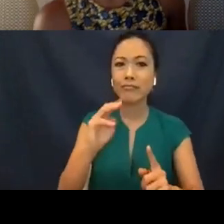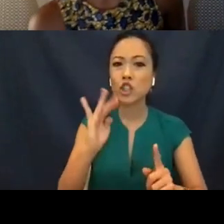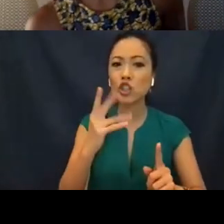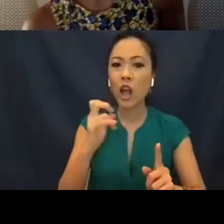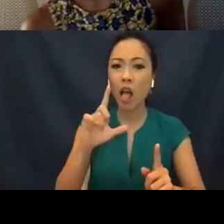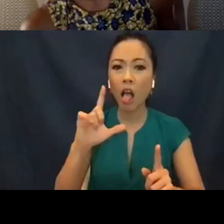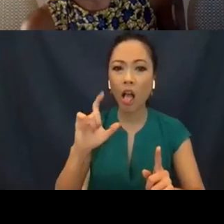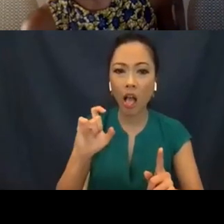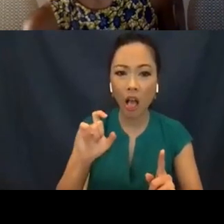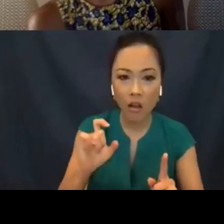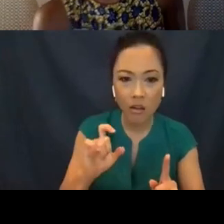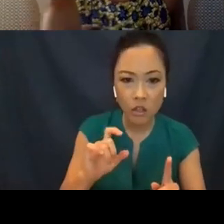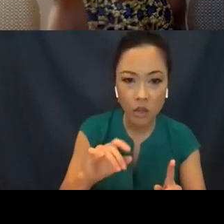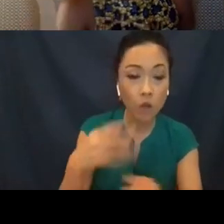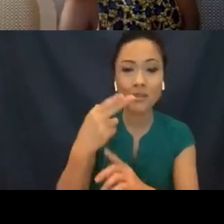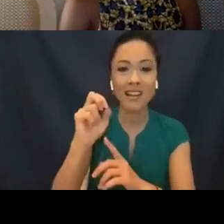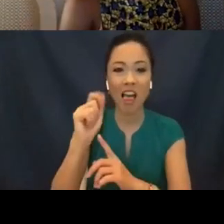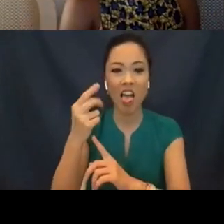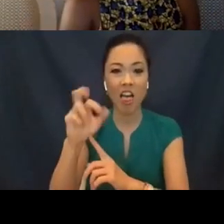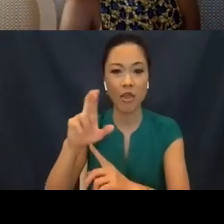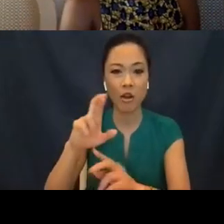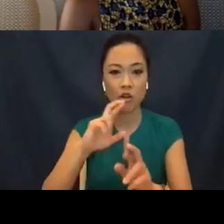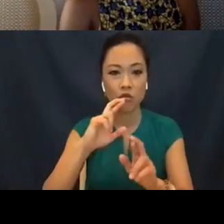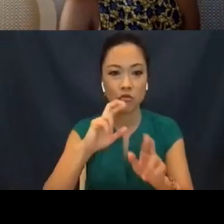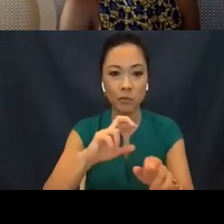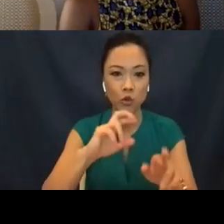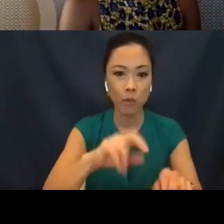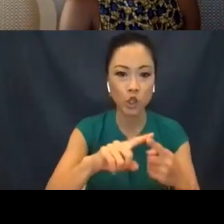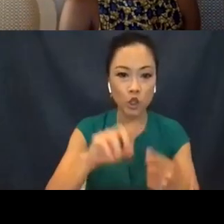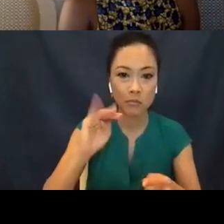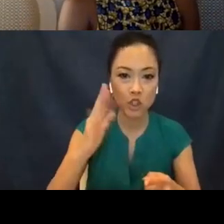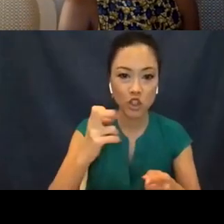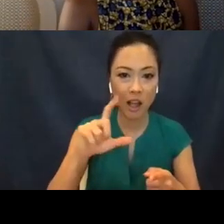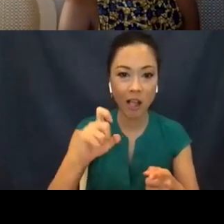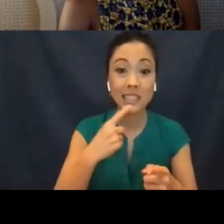move quickly while also being thoughtful. The speed of action is responsible and necessary in